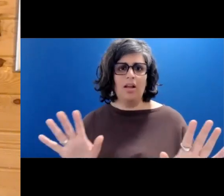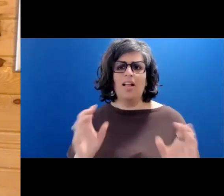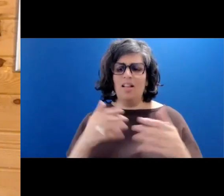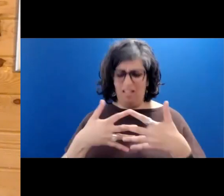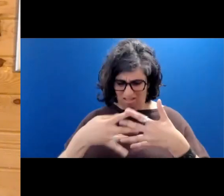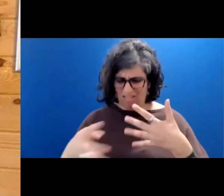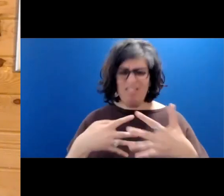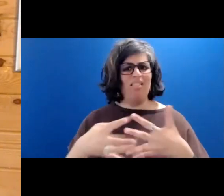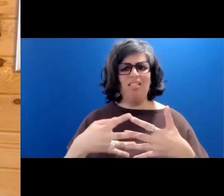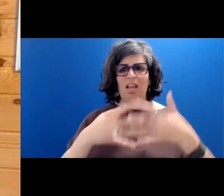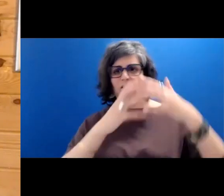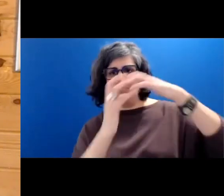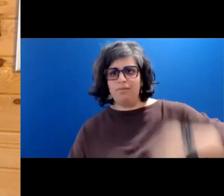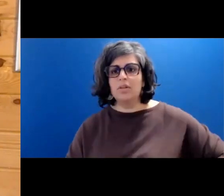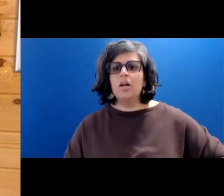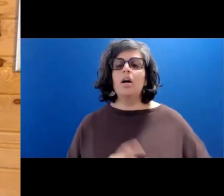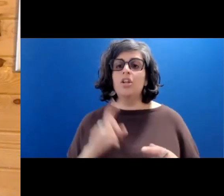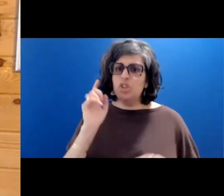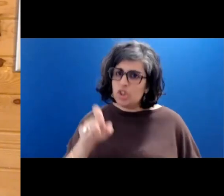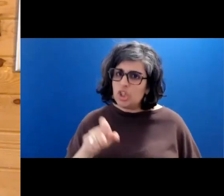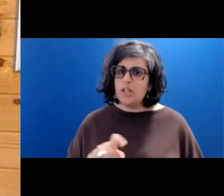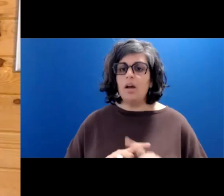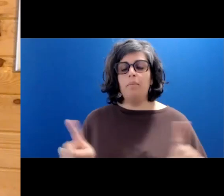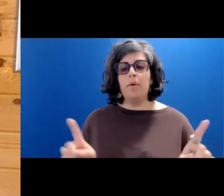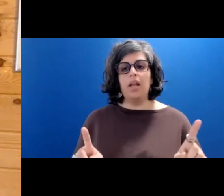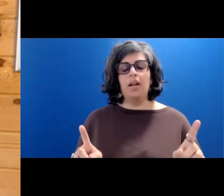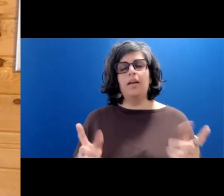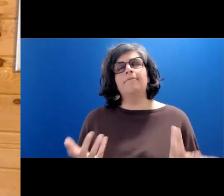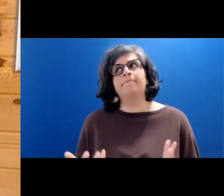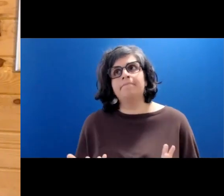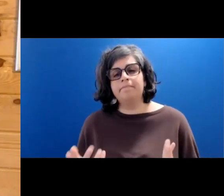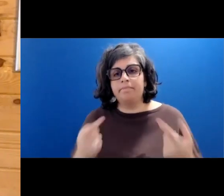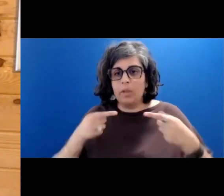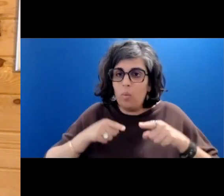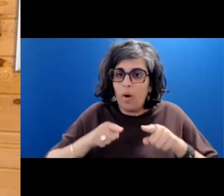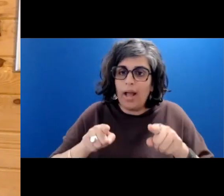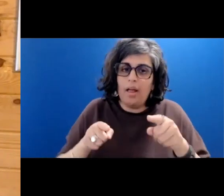who are informed consent model clinicians